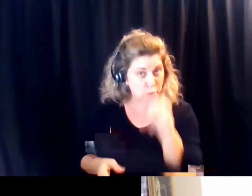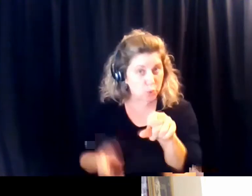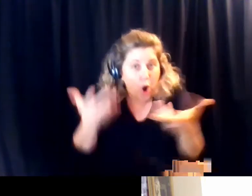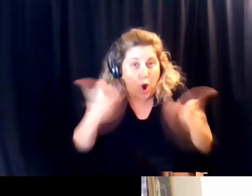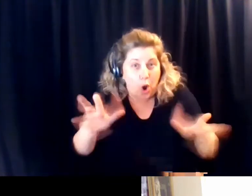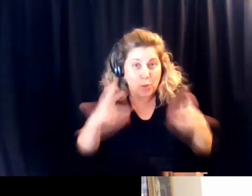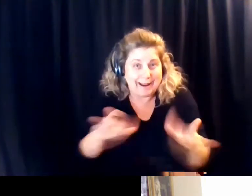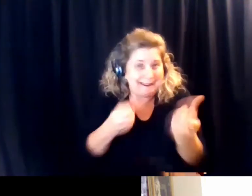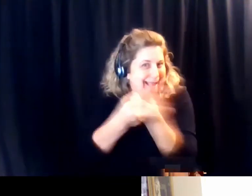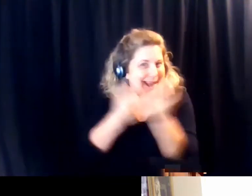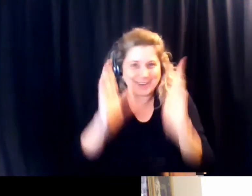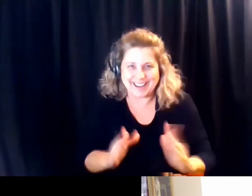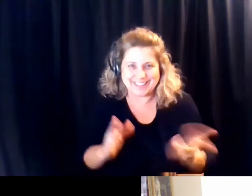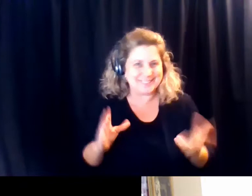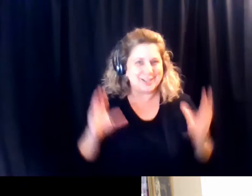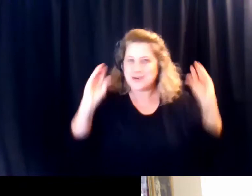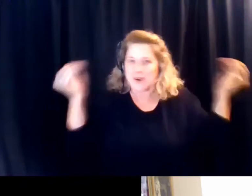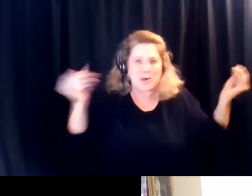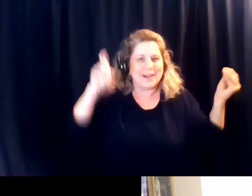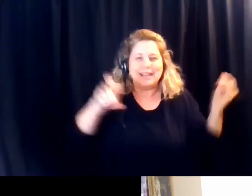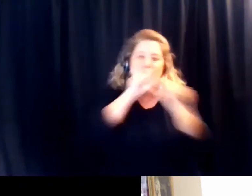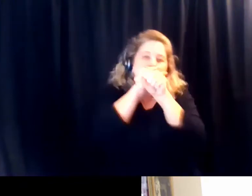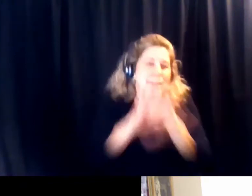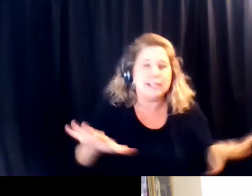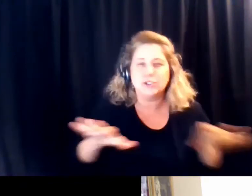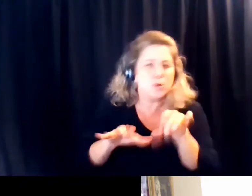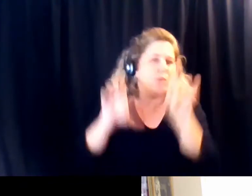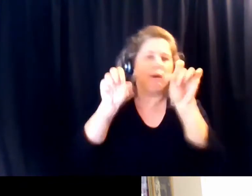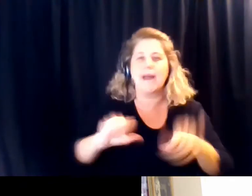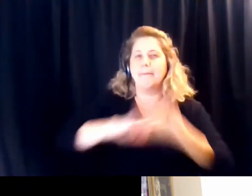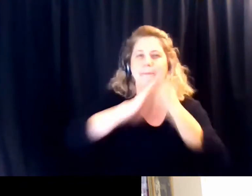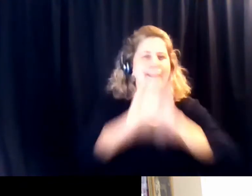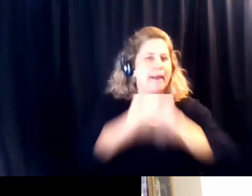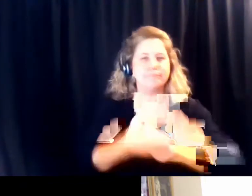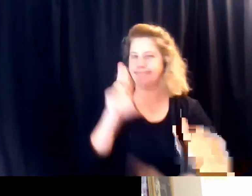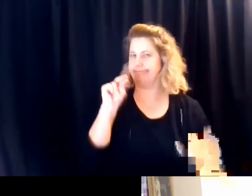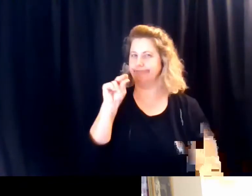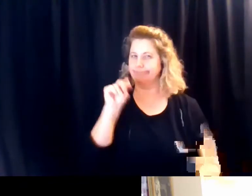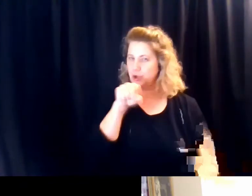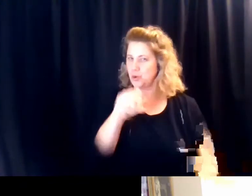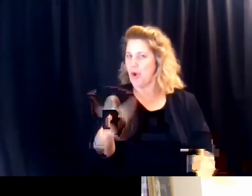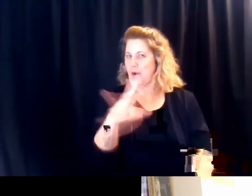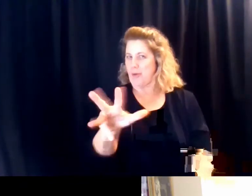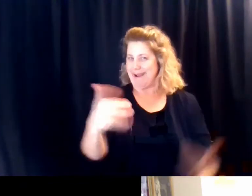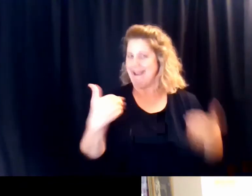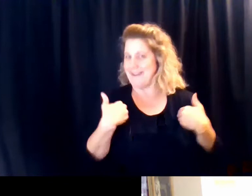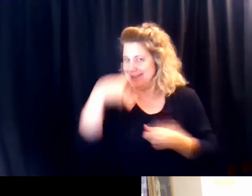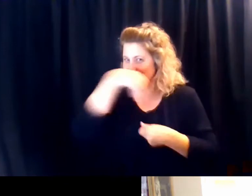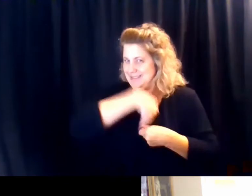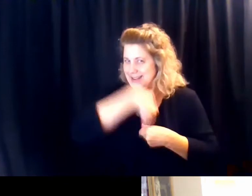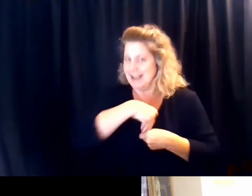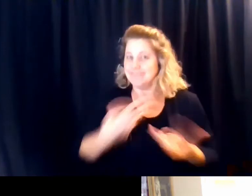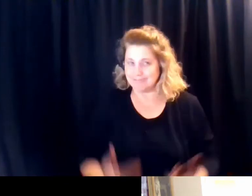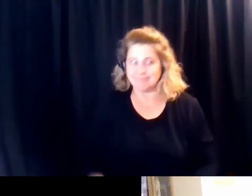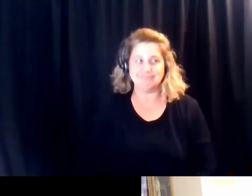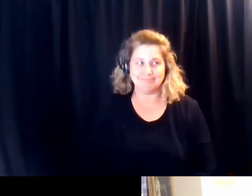Judith Heumann: Whether you have a disabled kid or not. But this case we're talking about disability. Your will is to really helping sure that you keep moving forward.